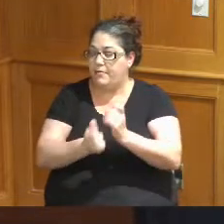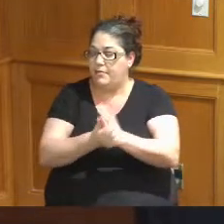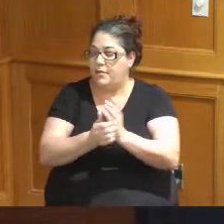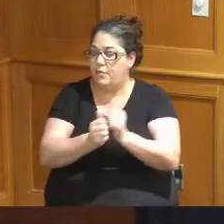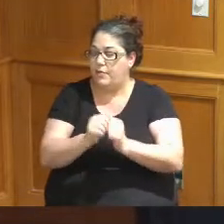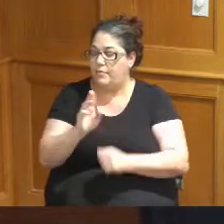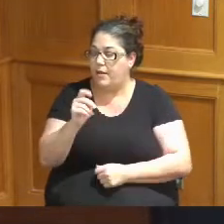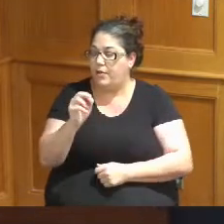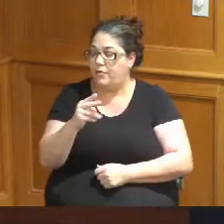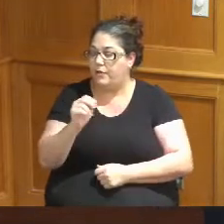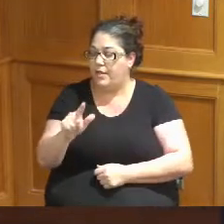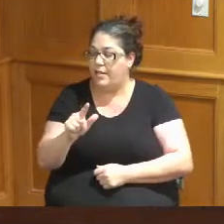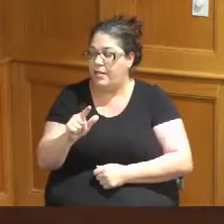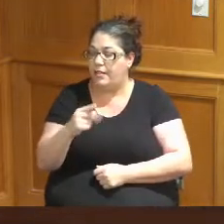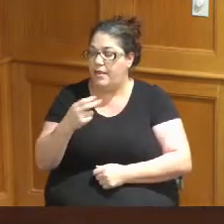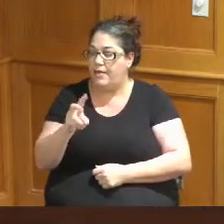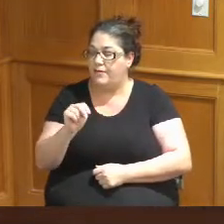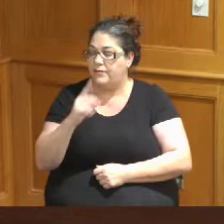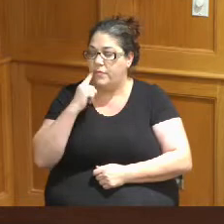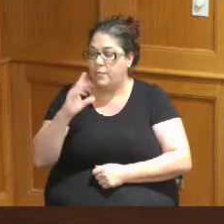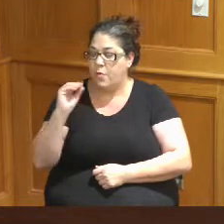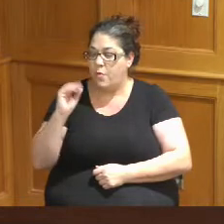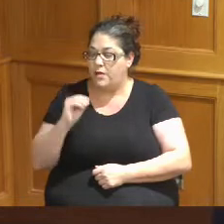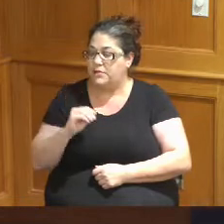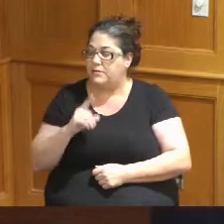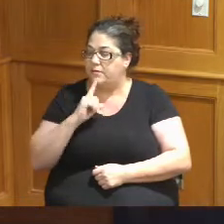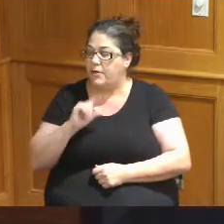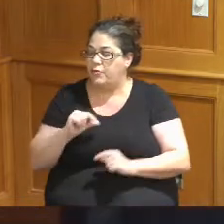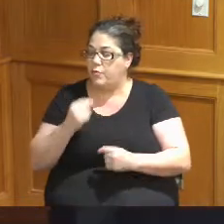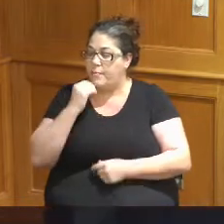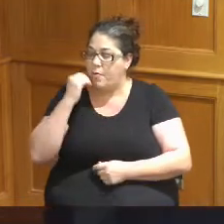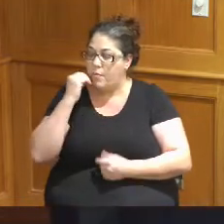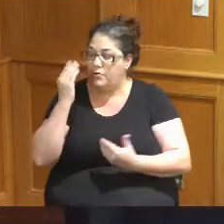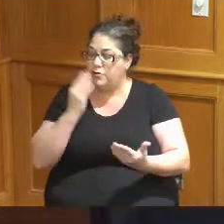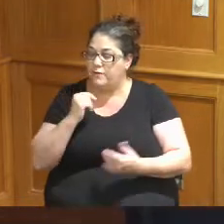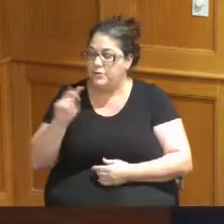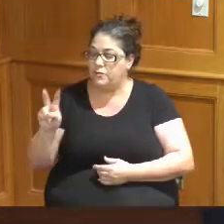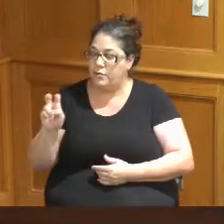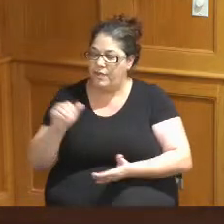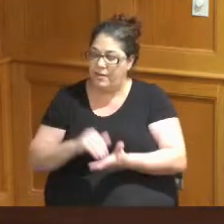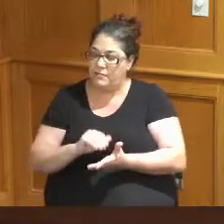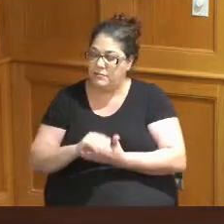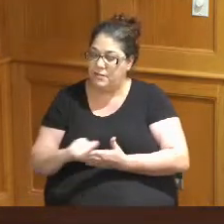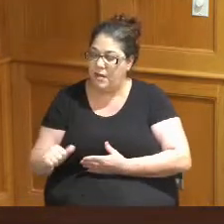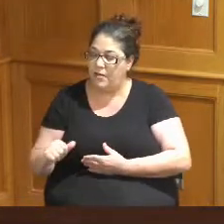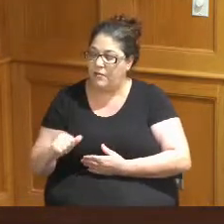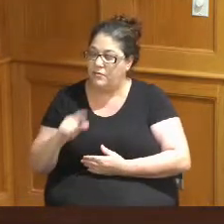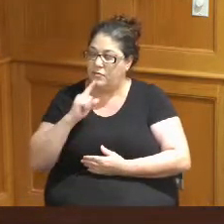Bunker Hill Haven for boys group home services for two hundred thousand dollars item 40 is an